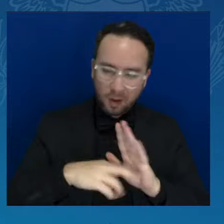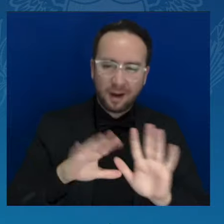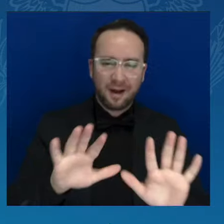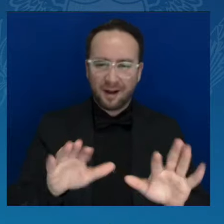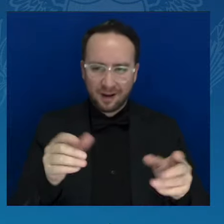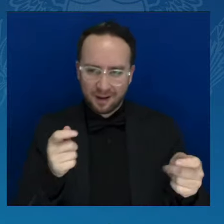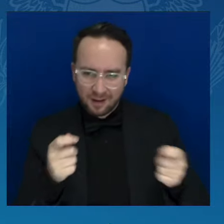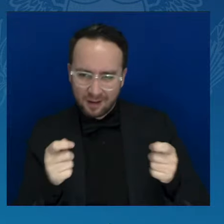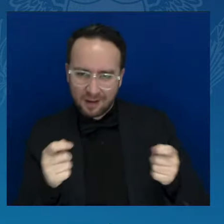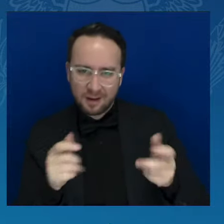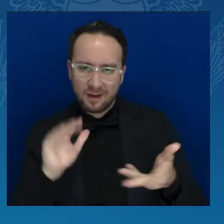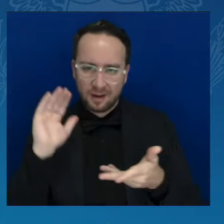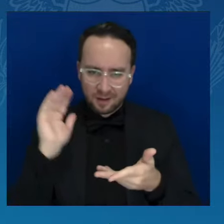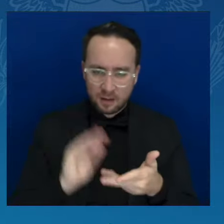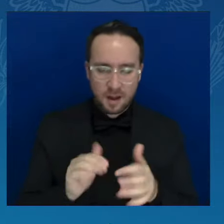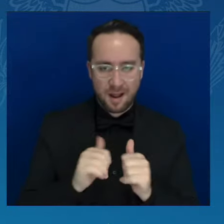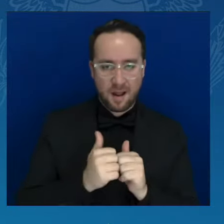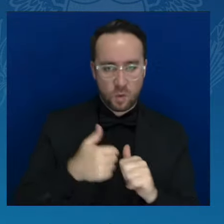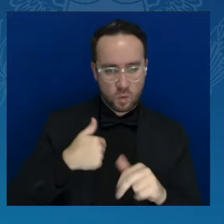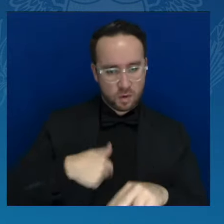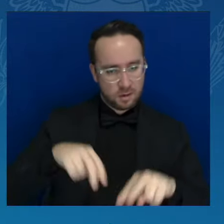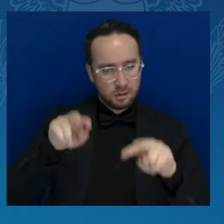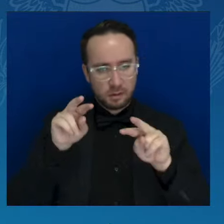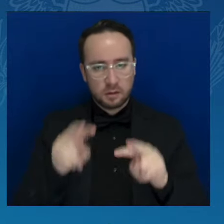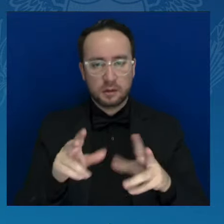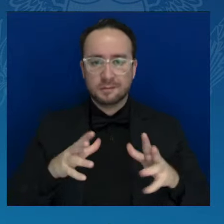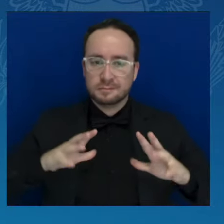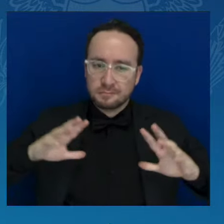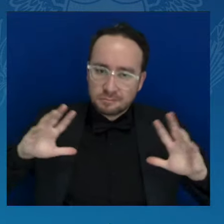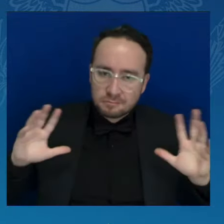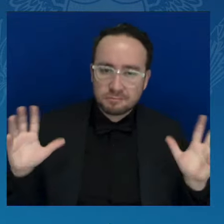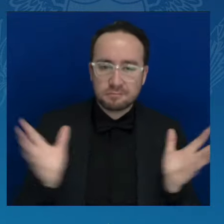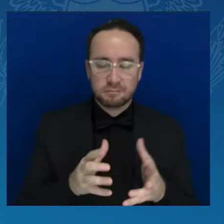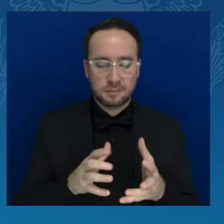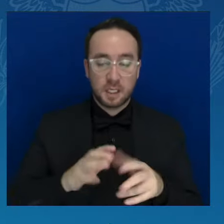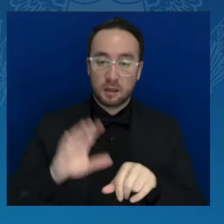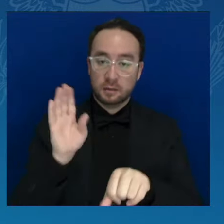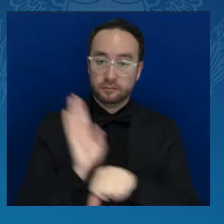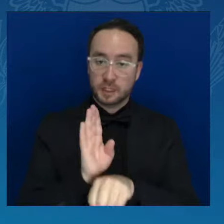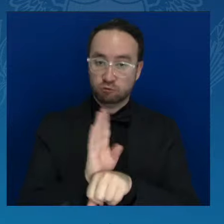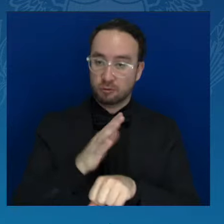This year alone, we took actions to relieve 69 restrictions across 11 licenses,